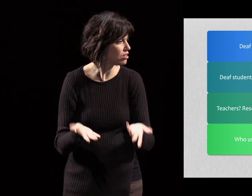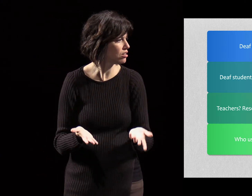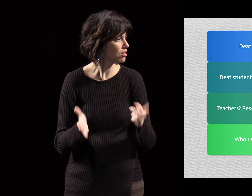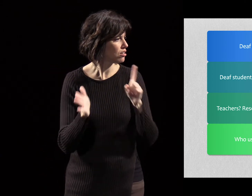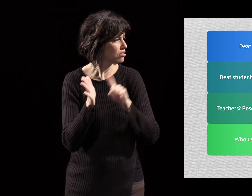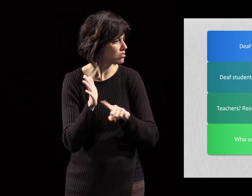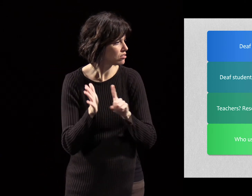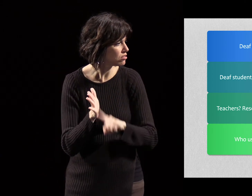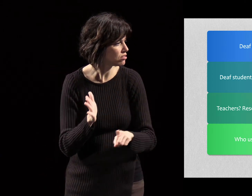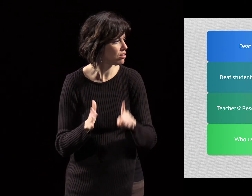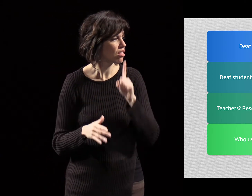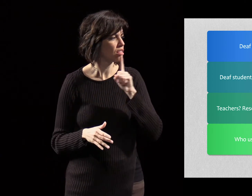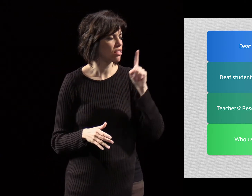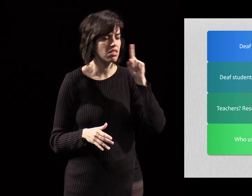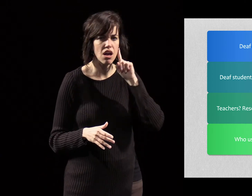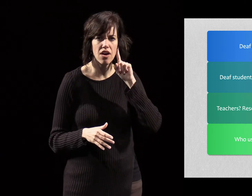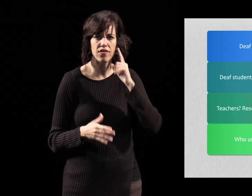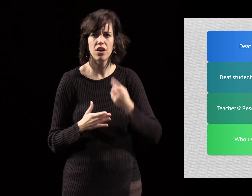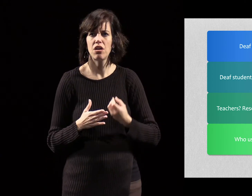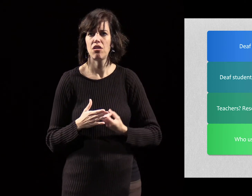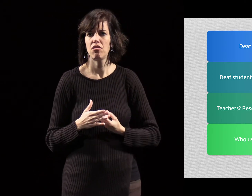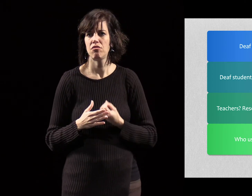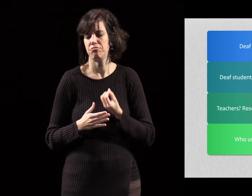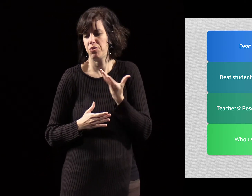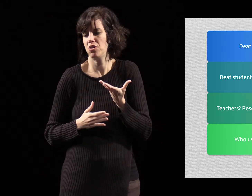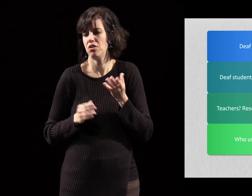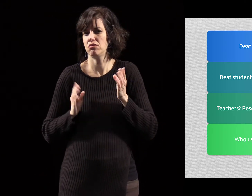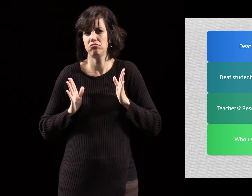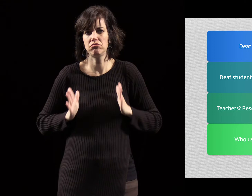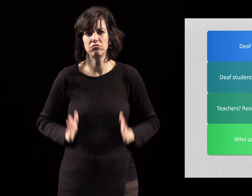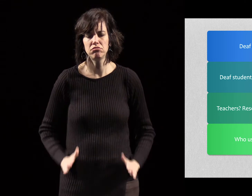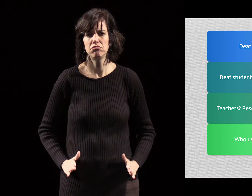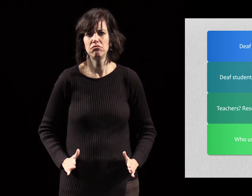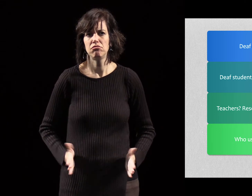Teachers, researchers, deaf poets?